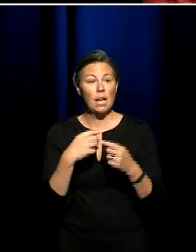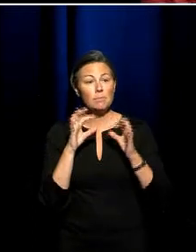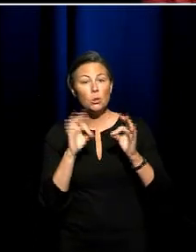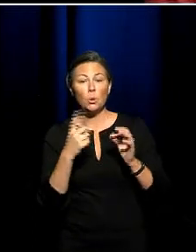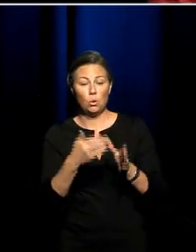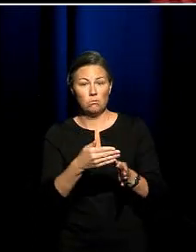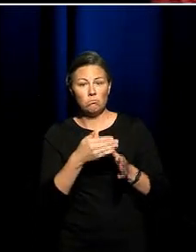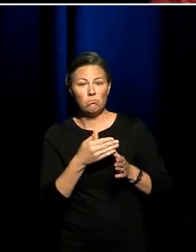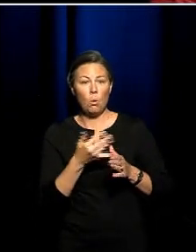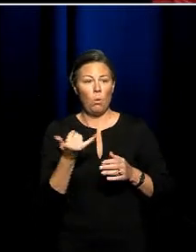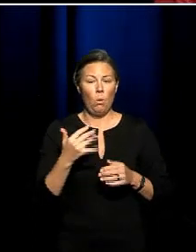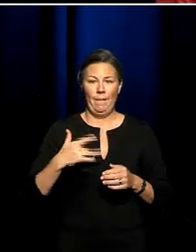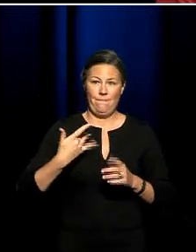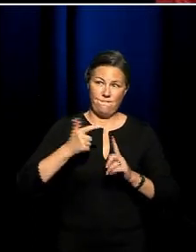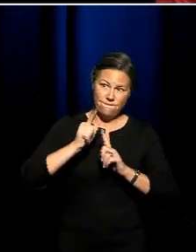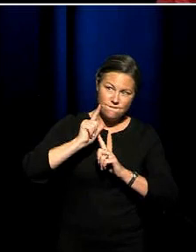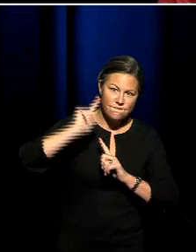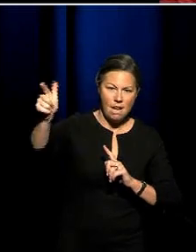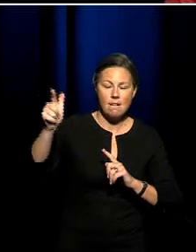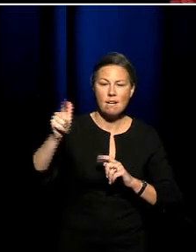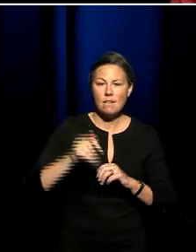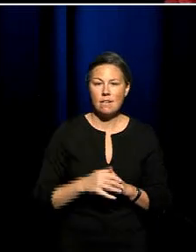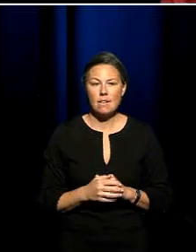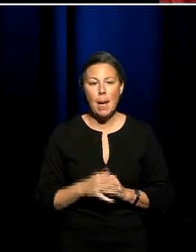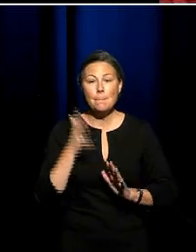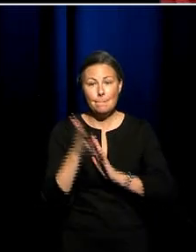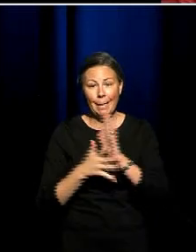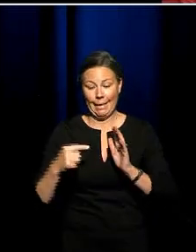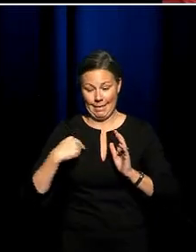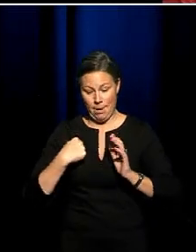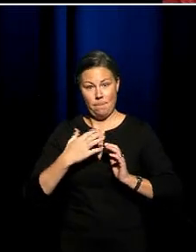remote communities. We therefore have to reach out actively, to allow all those